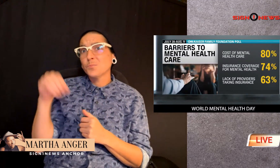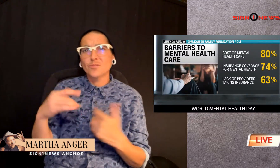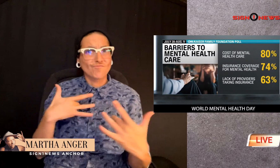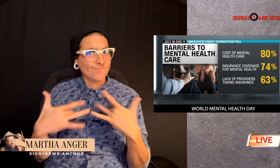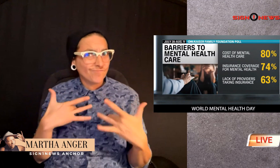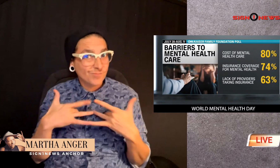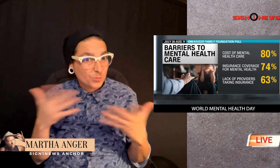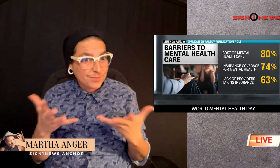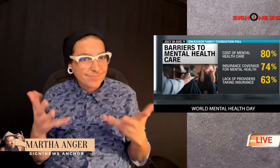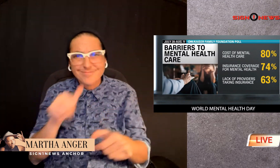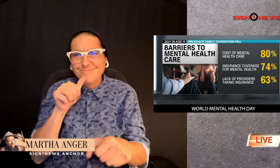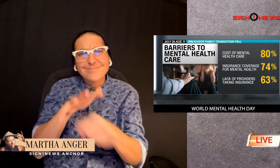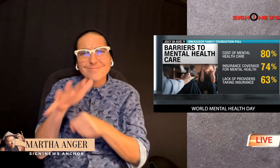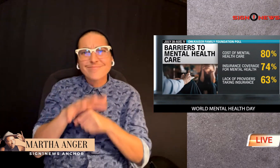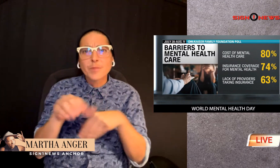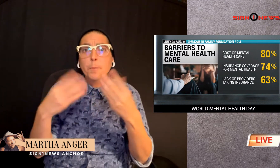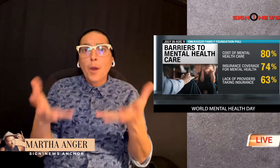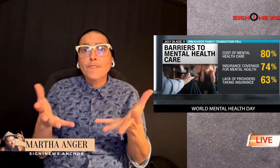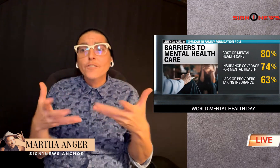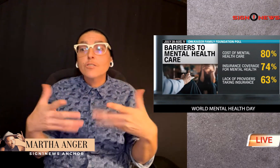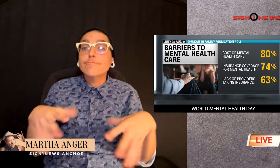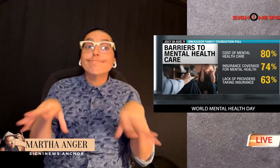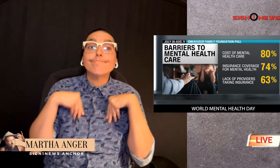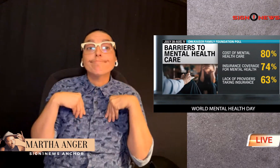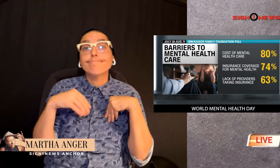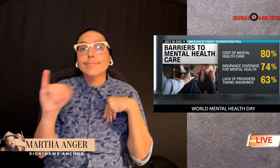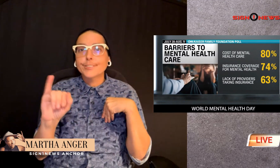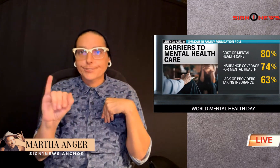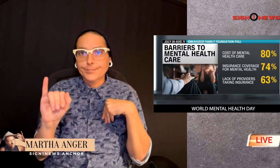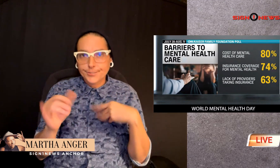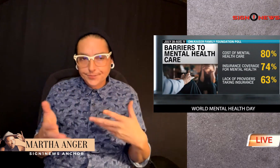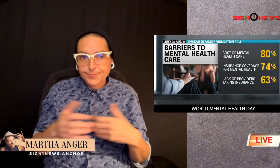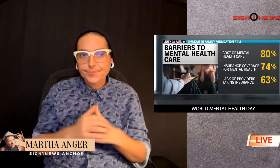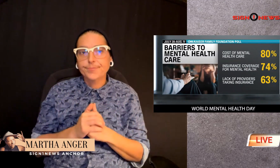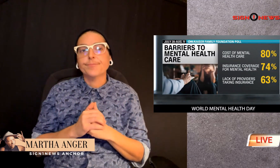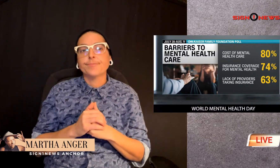And 63% are concerned about the lack of providers taking insurance.